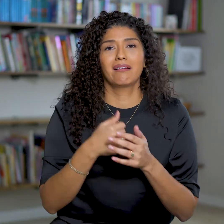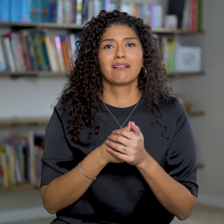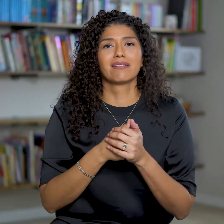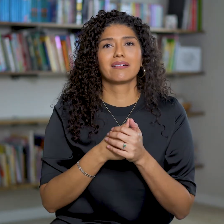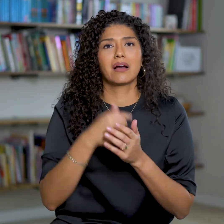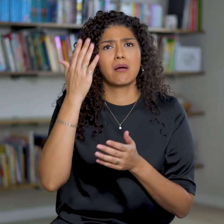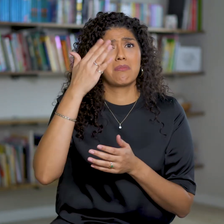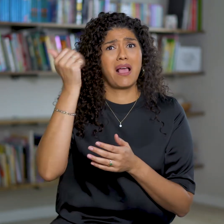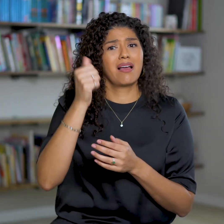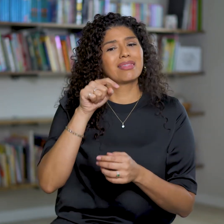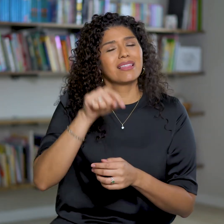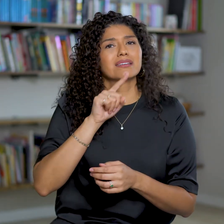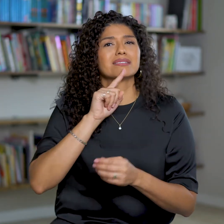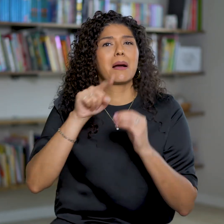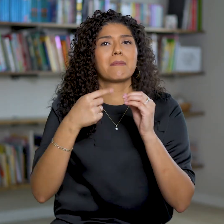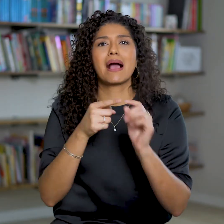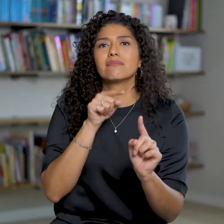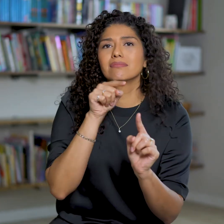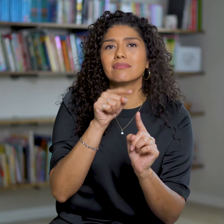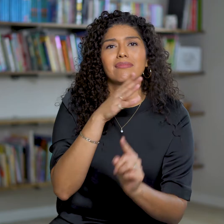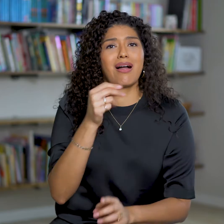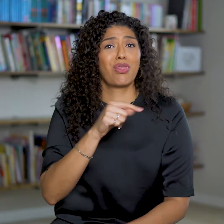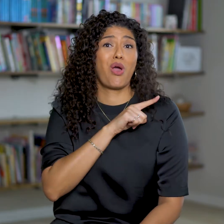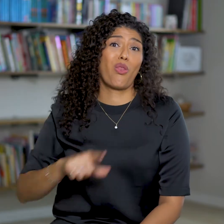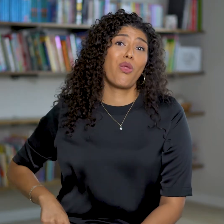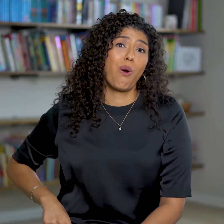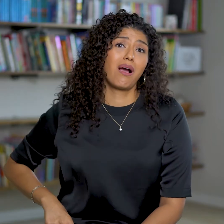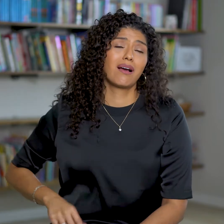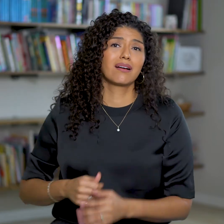because this is just about him and the Lord—